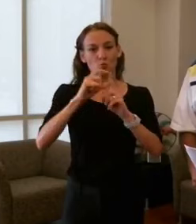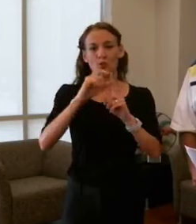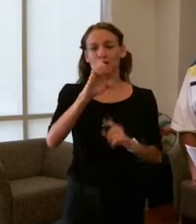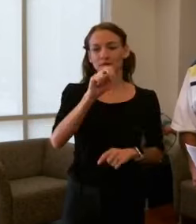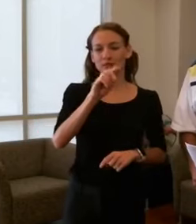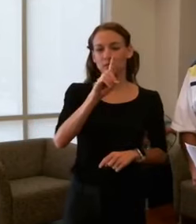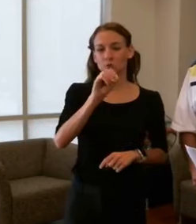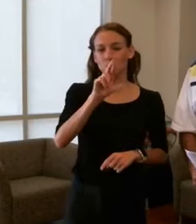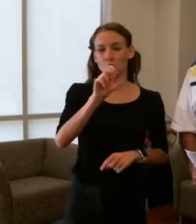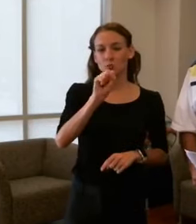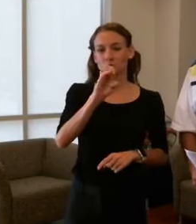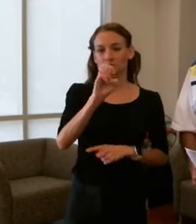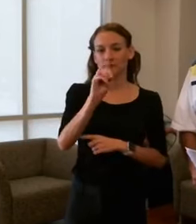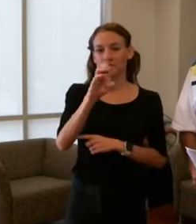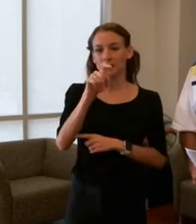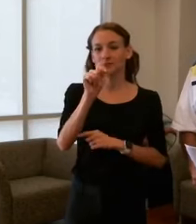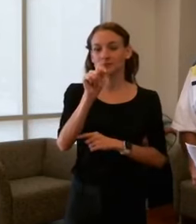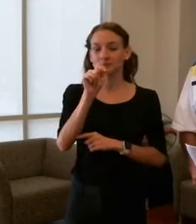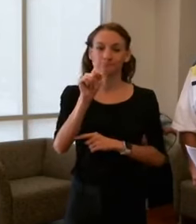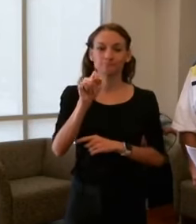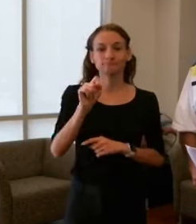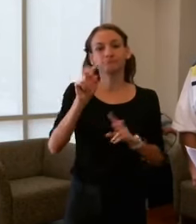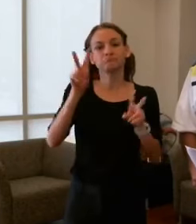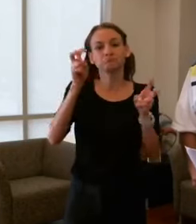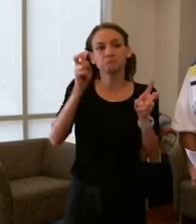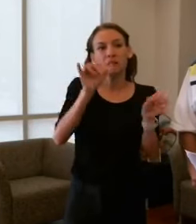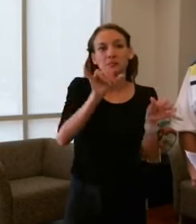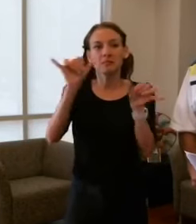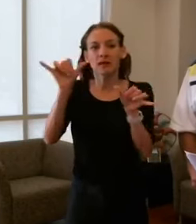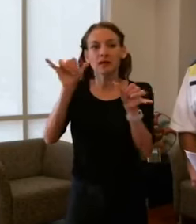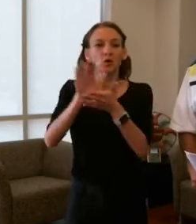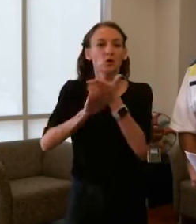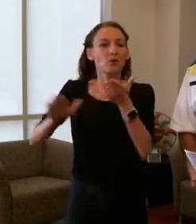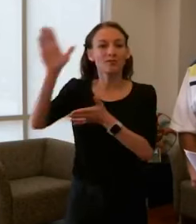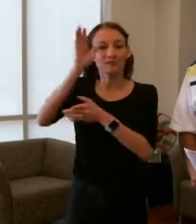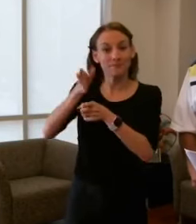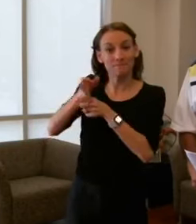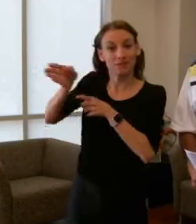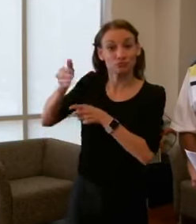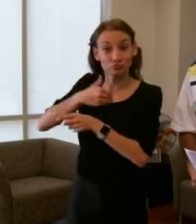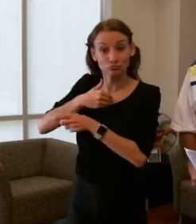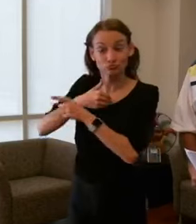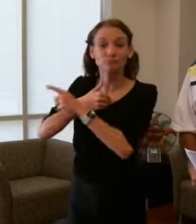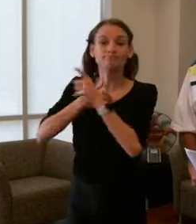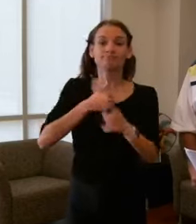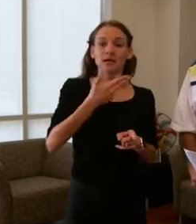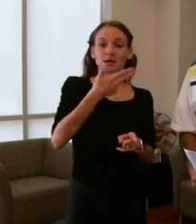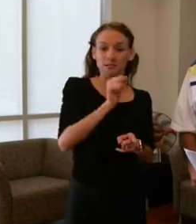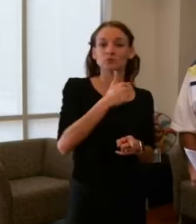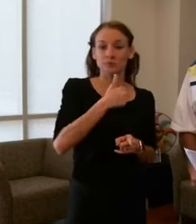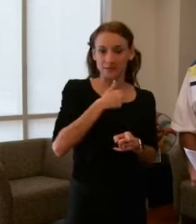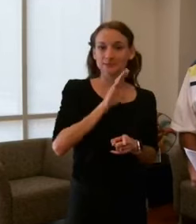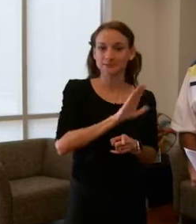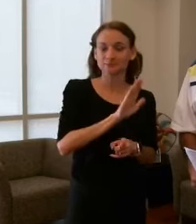You could think of this as perhaps like a major in college, where students will be earning extra course credits